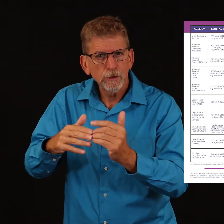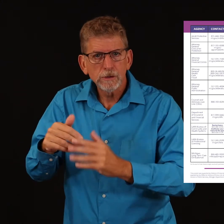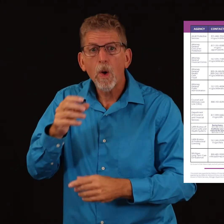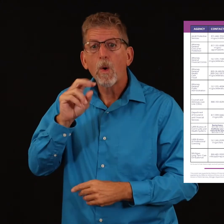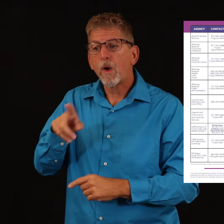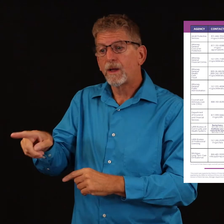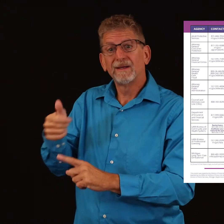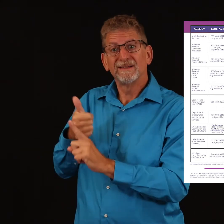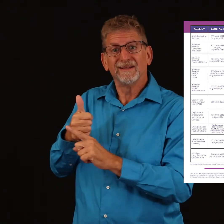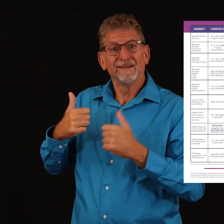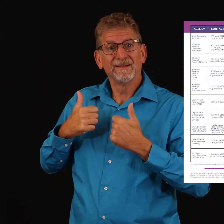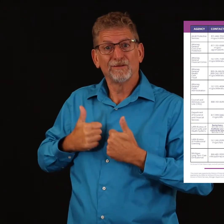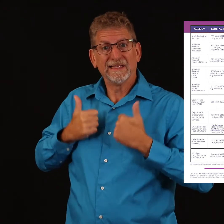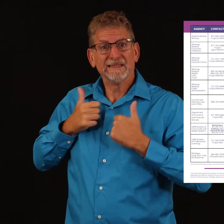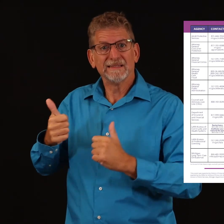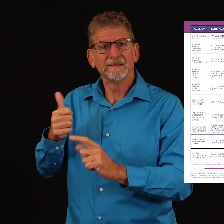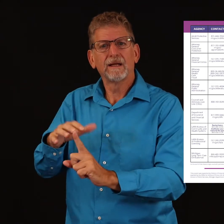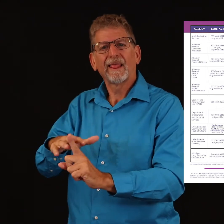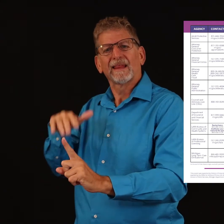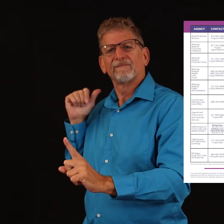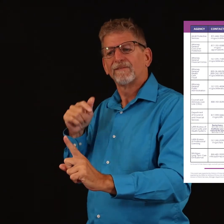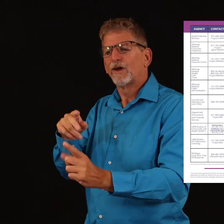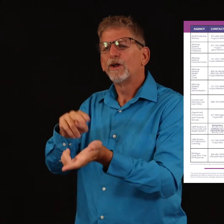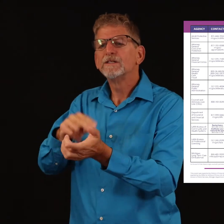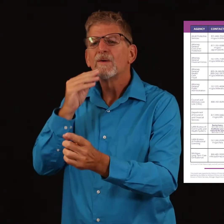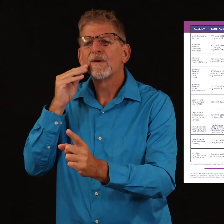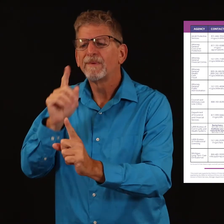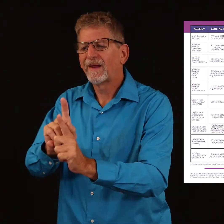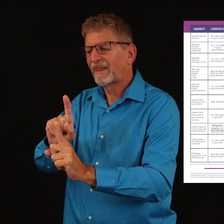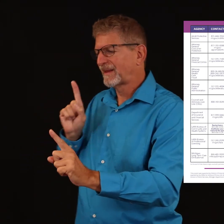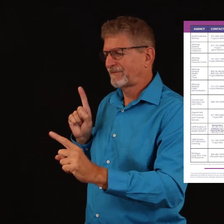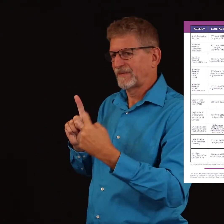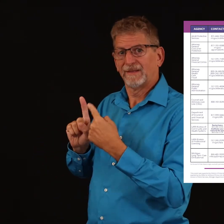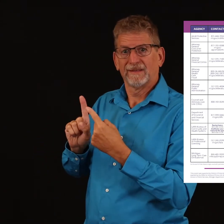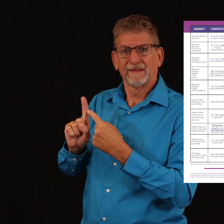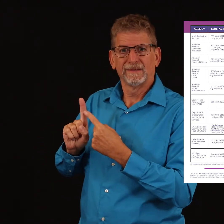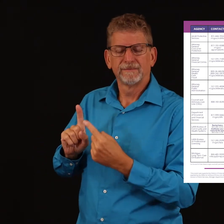or the resident is on leave from the nursing home.